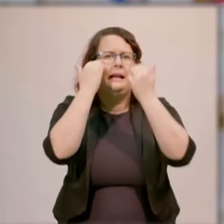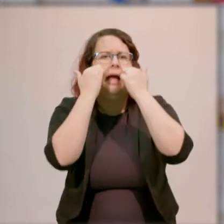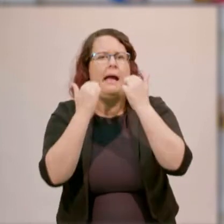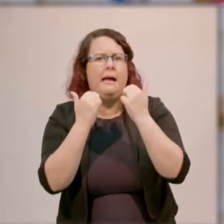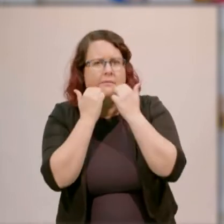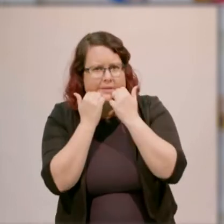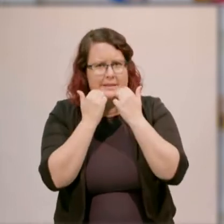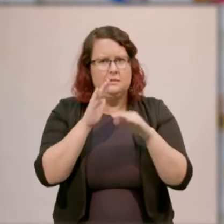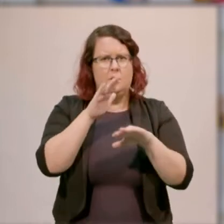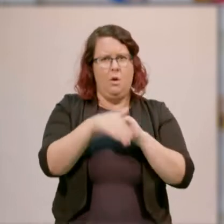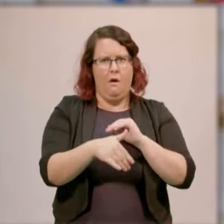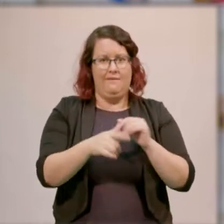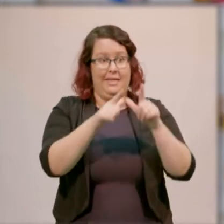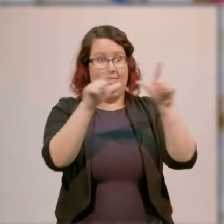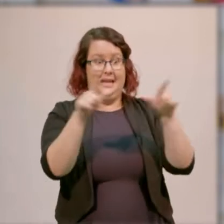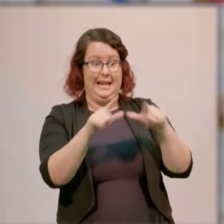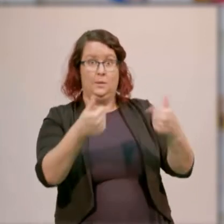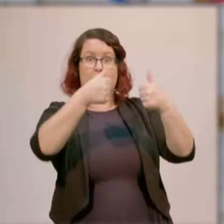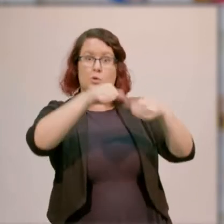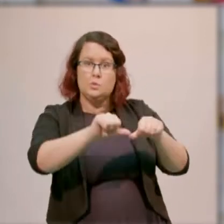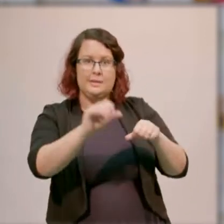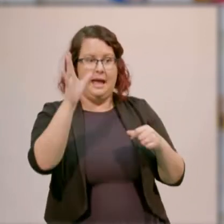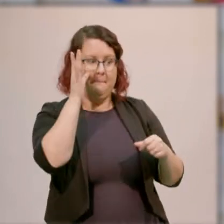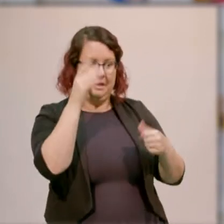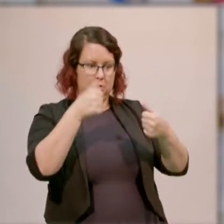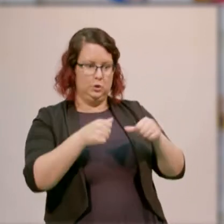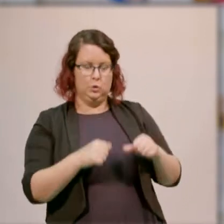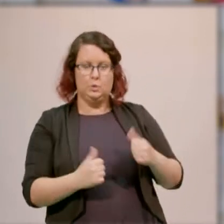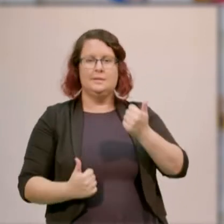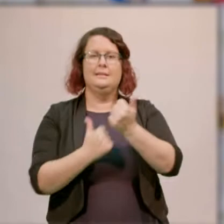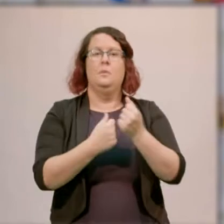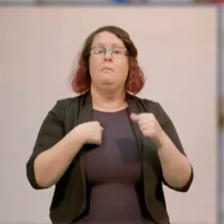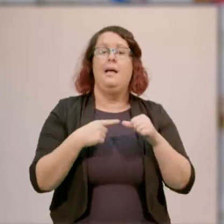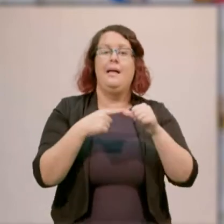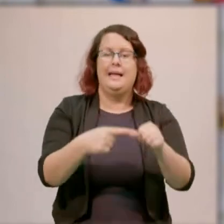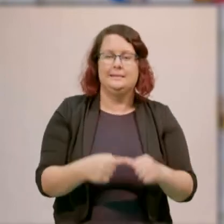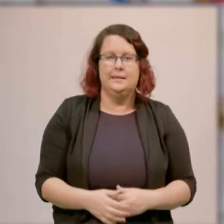about the language features and visual elements to support my answer.